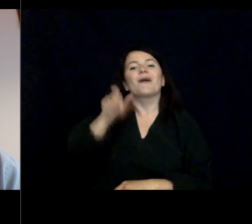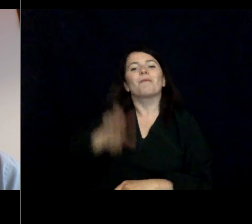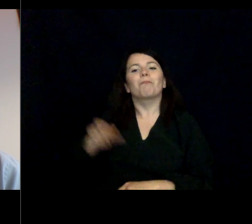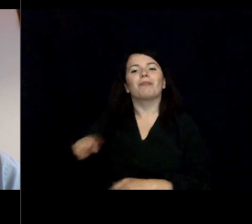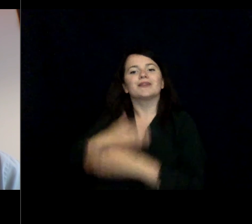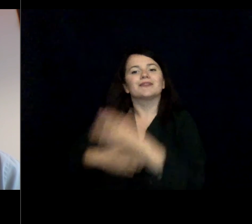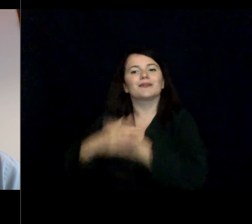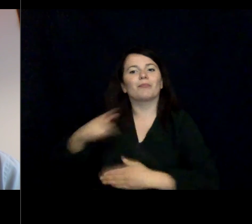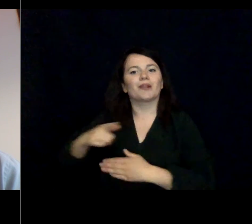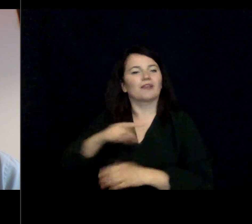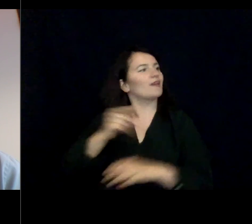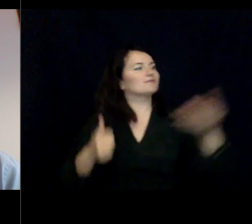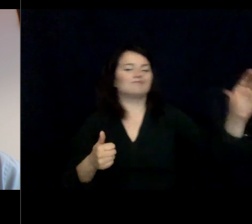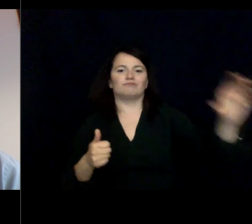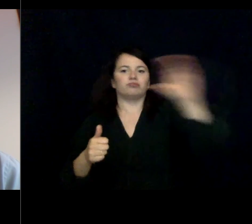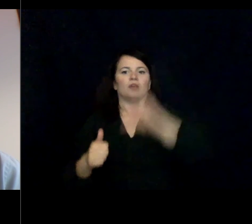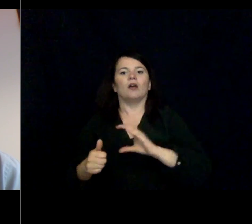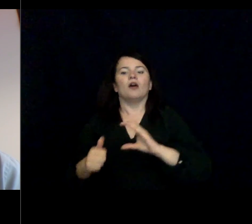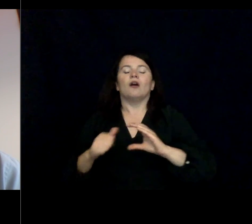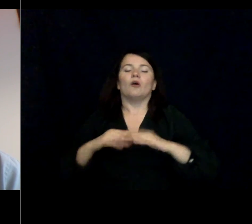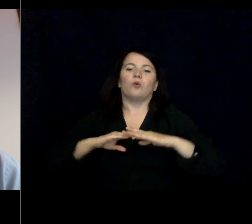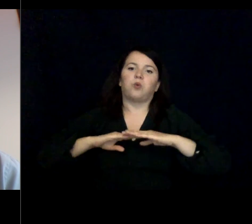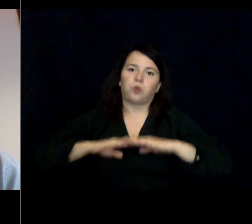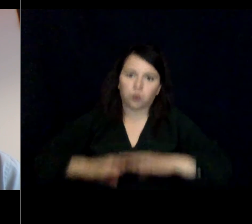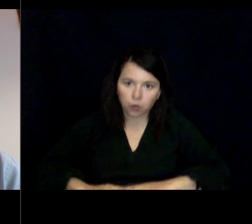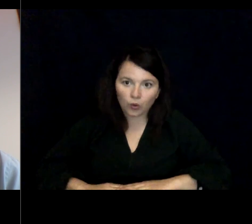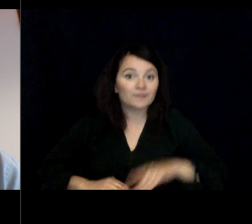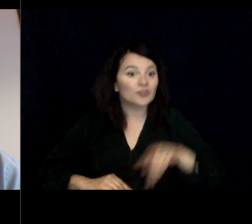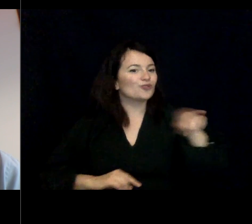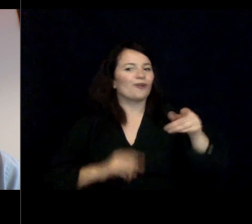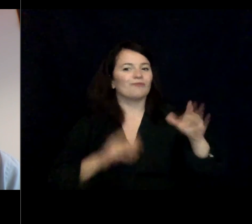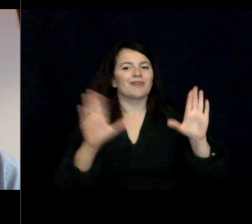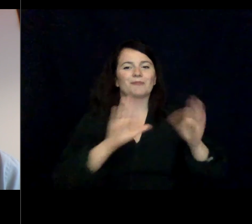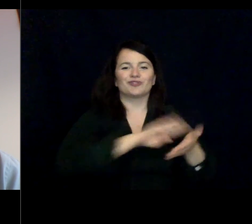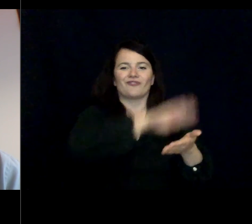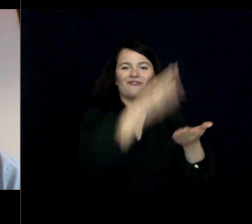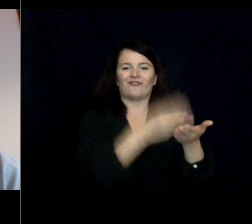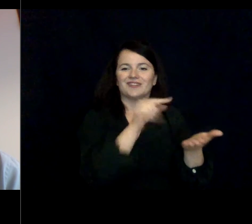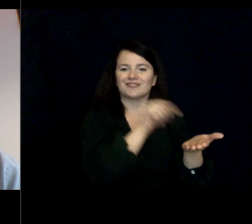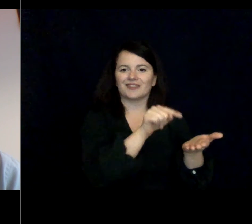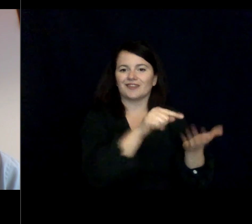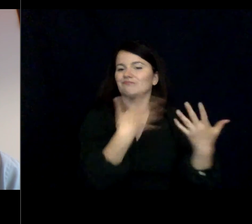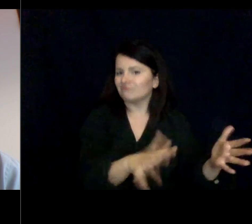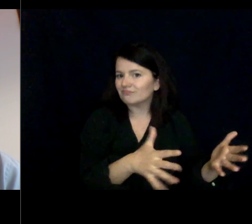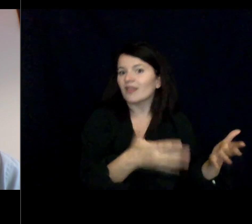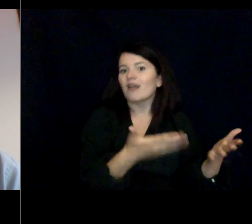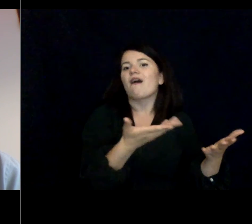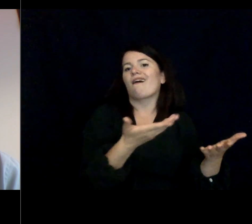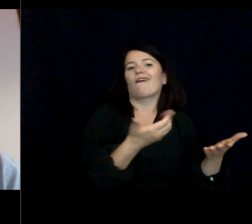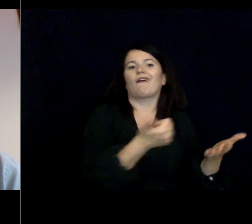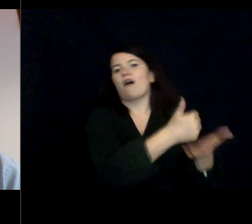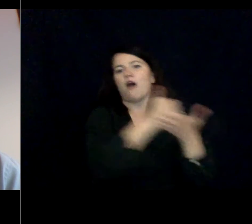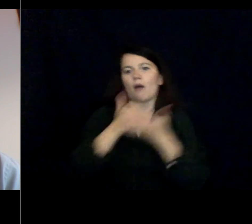That's what an emergency fund should do to be able for service providers to buy protective equipment